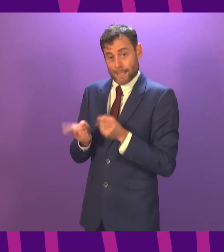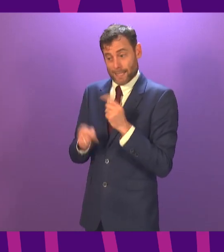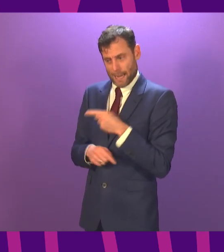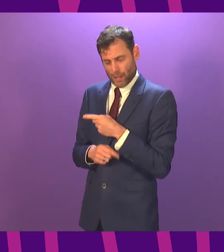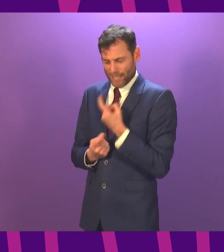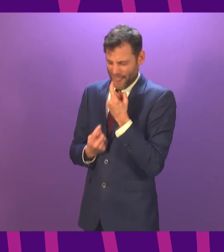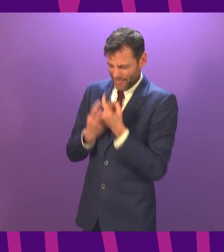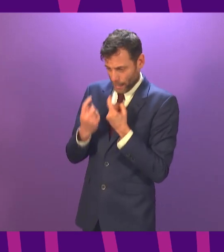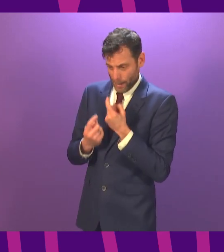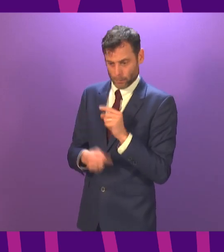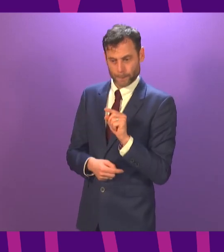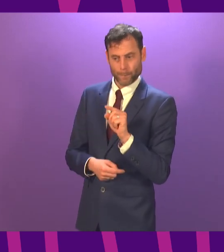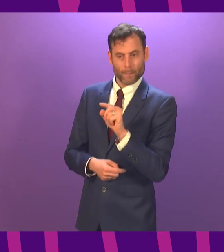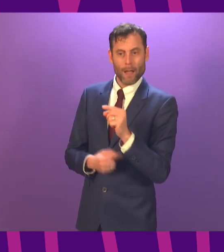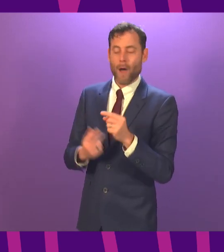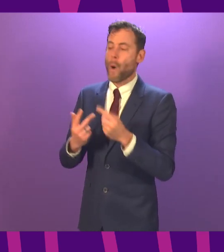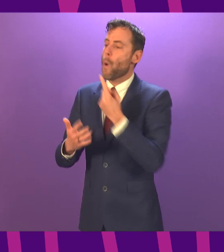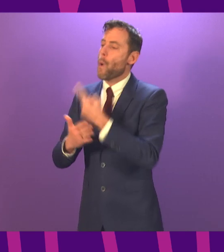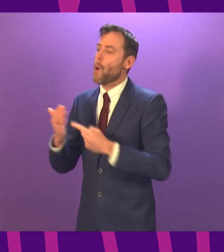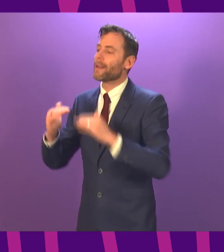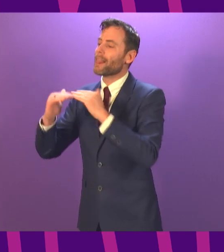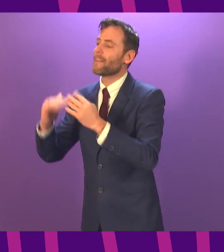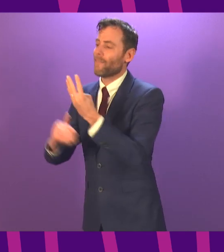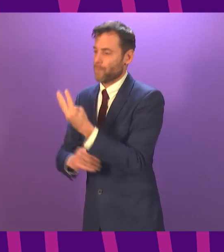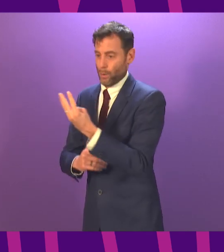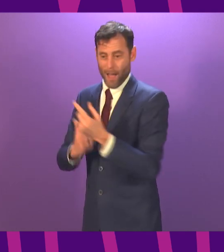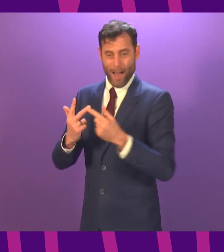what additional support we can make available to businesses, because we know that this extra